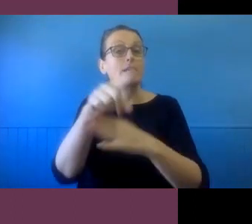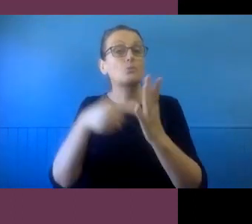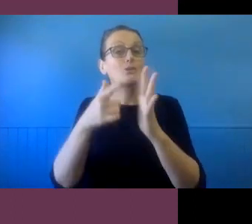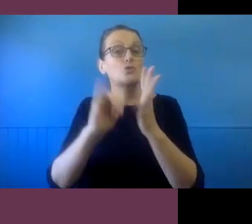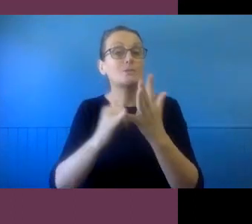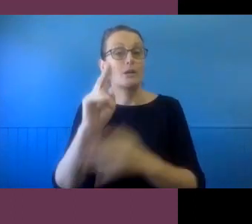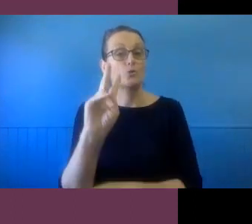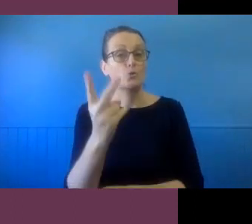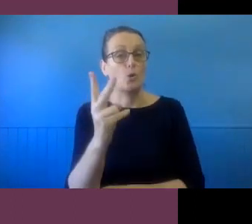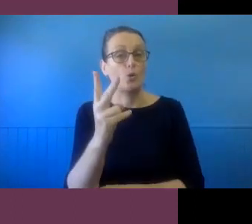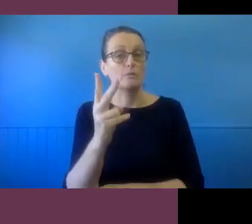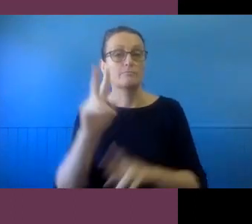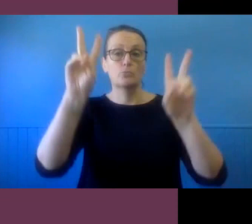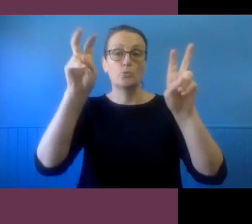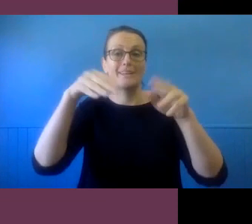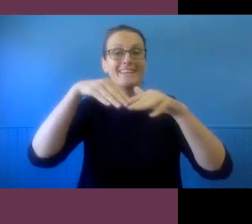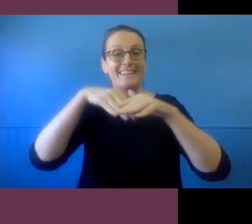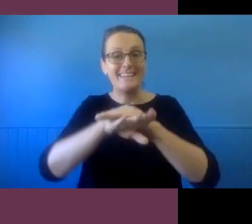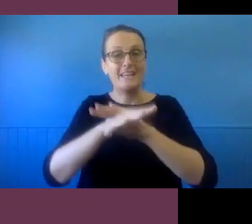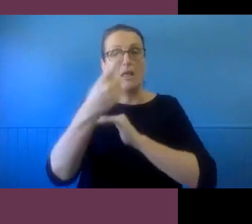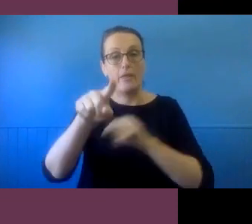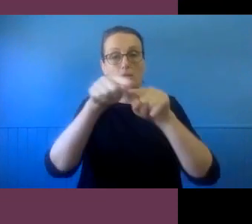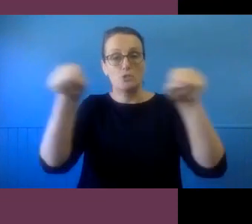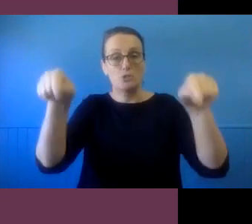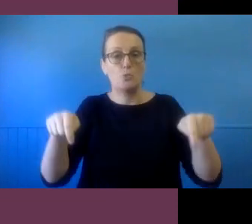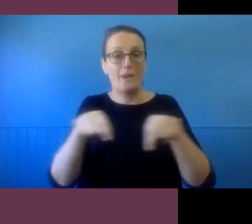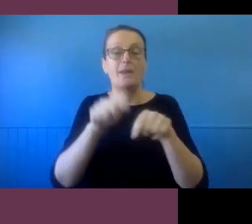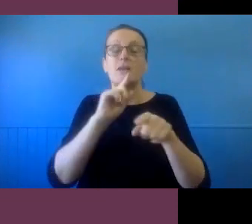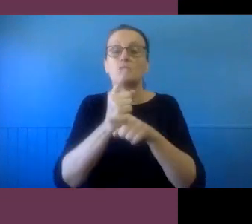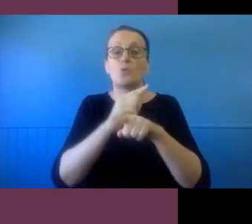2:00pm Inside the Square will be focusing on digital adaptation in a